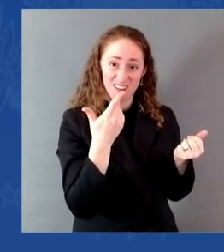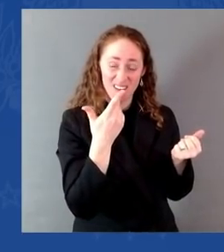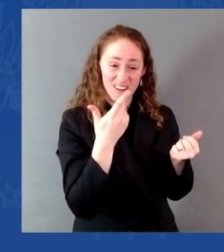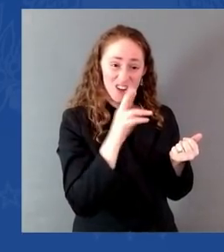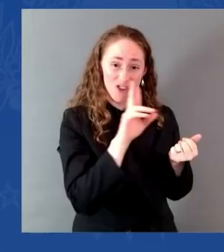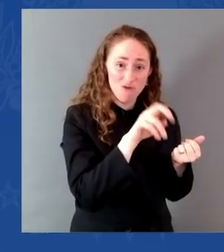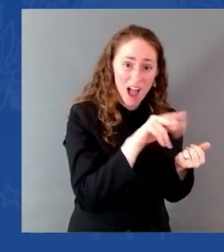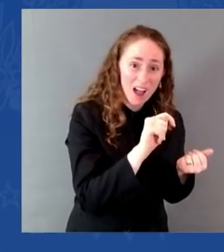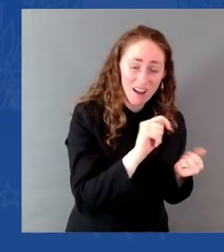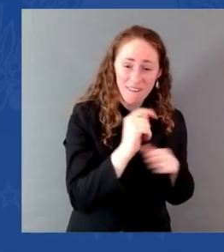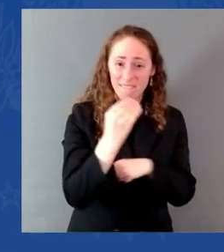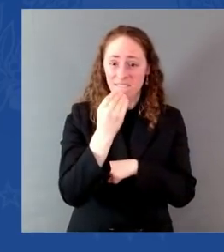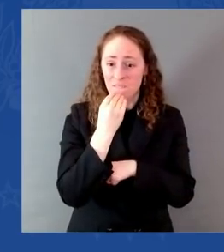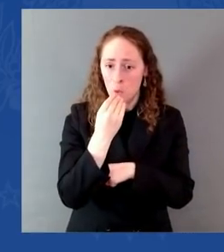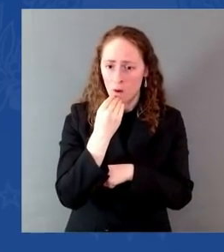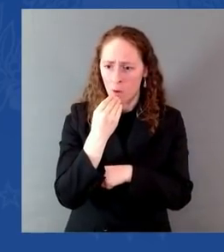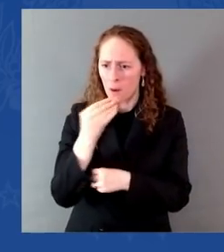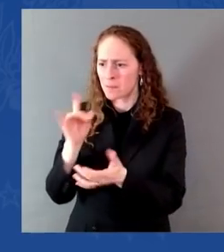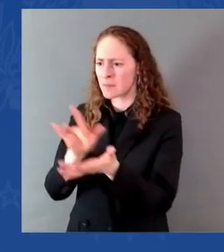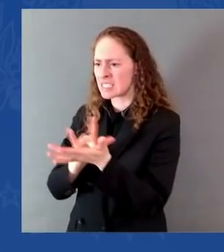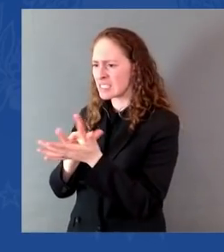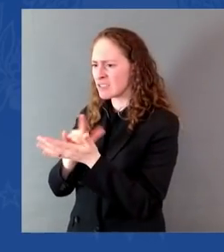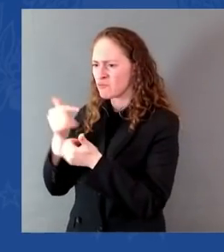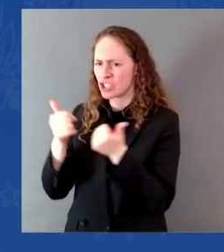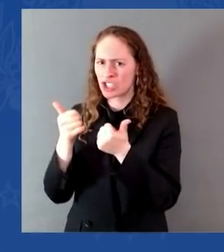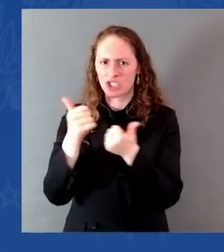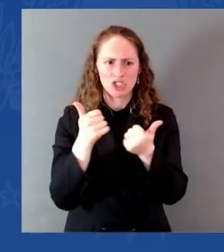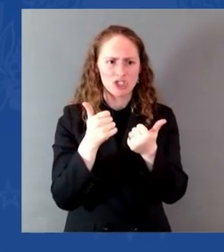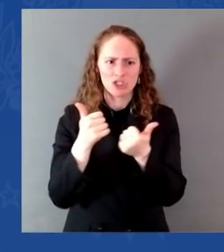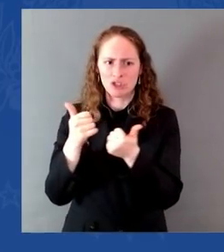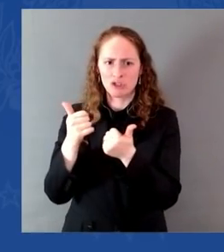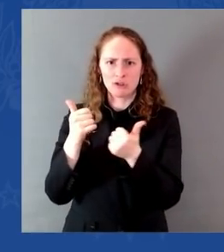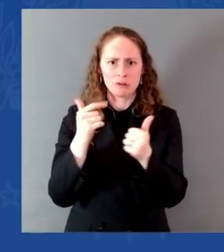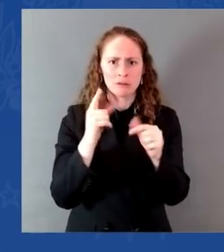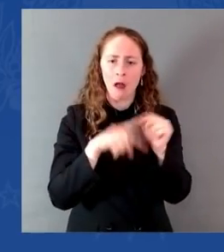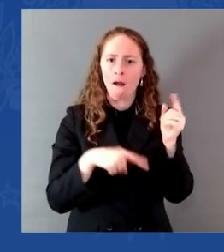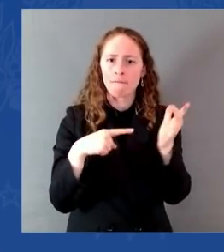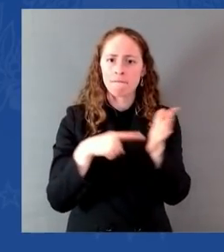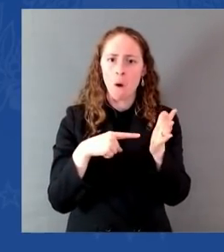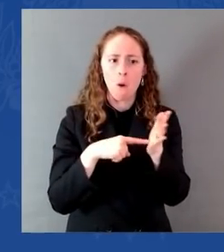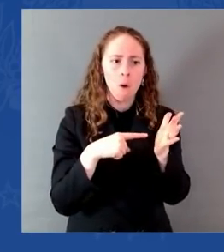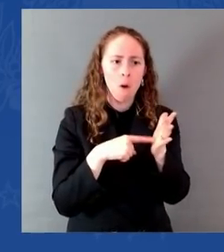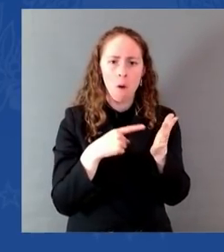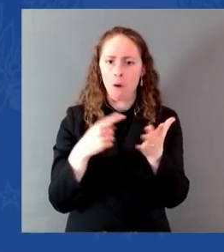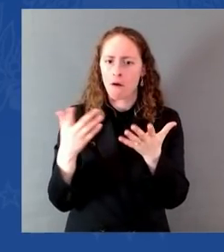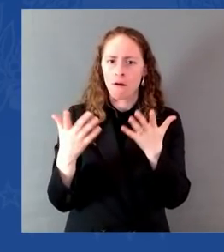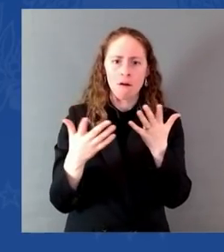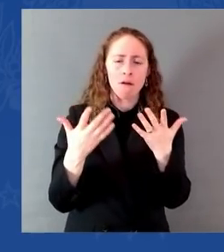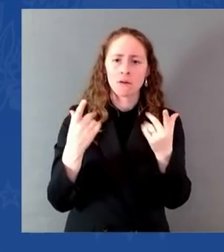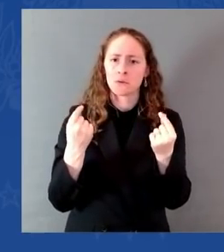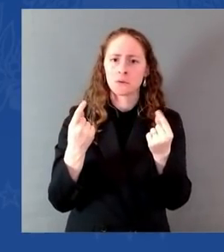so she began to ration her supply of insulin. She ended up in a coma and almost died. Think about that: